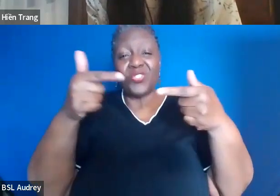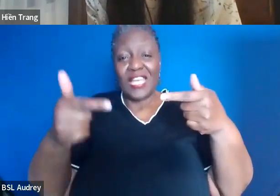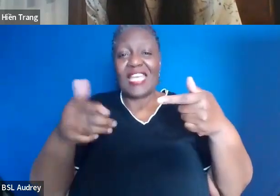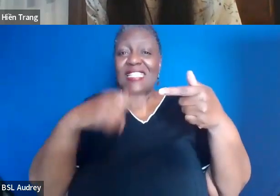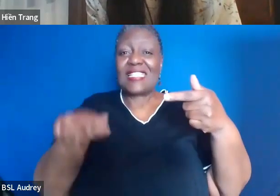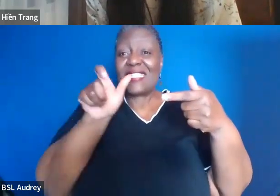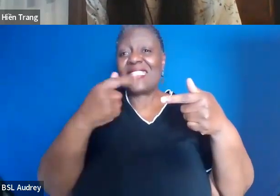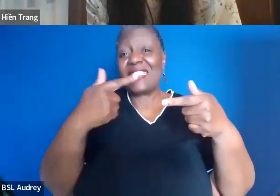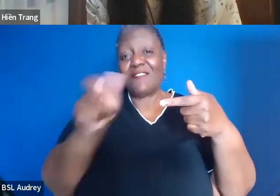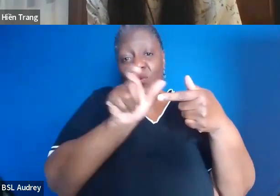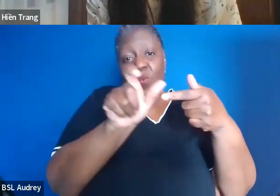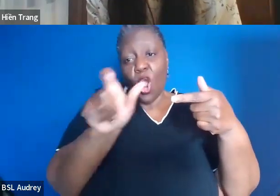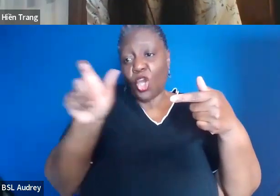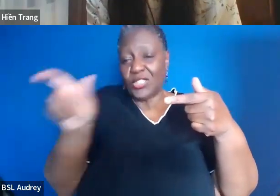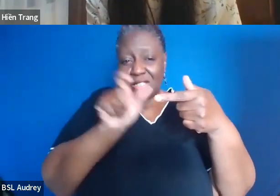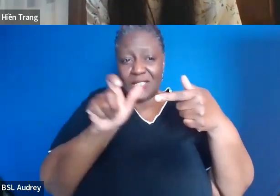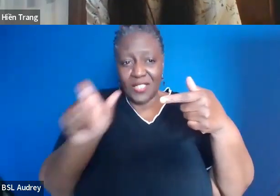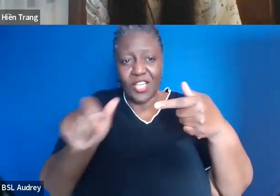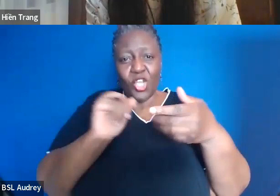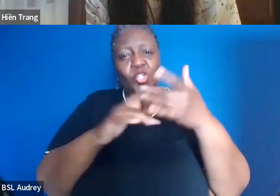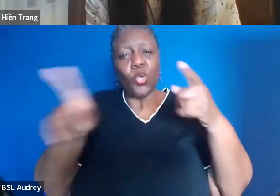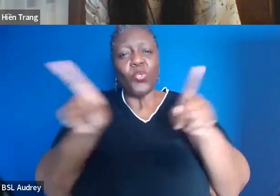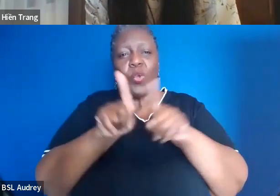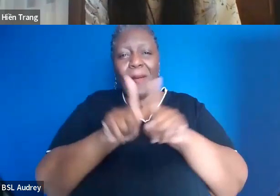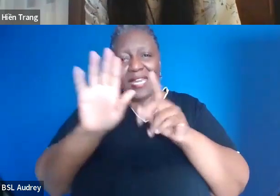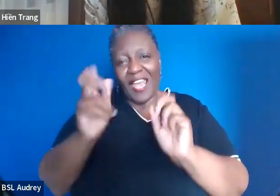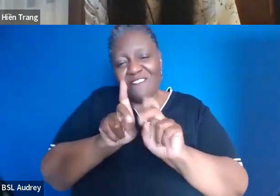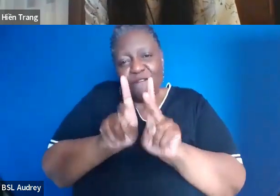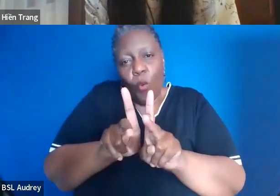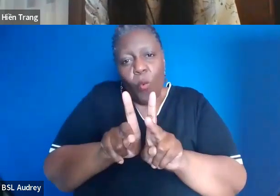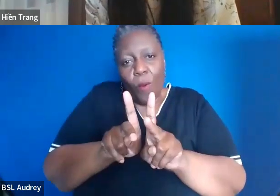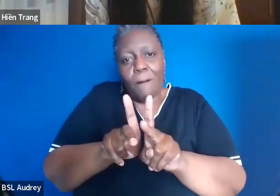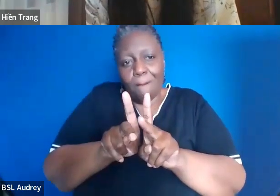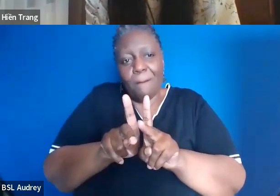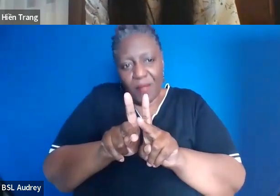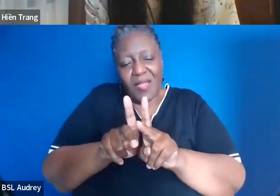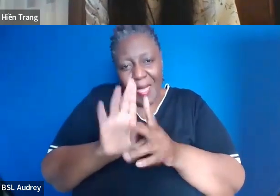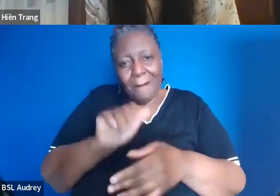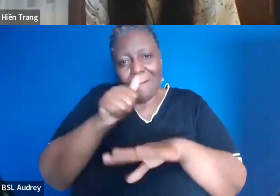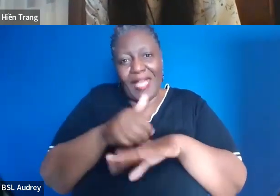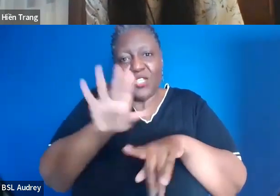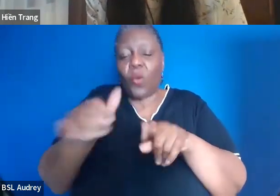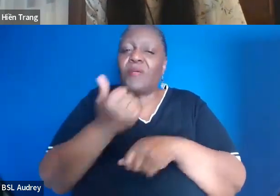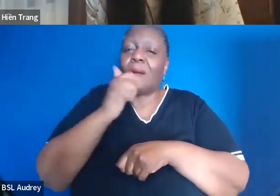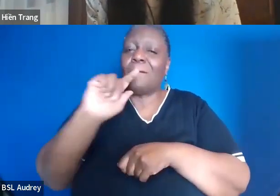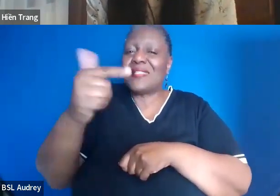and I love that you sort of maintained a format um based on this number seven and you know you